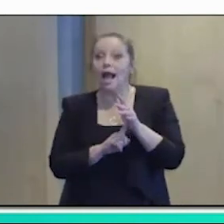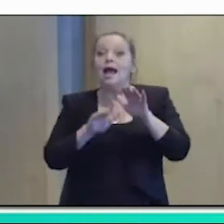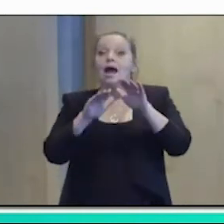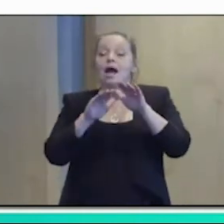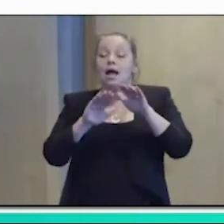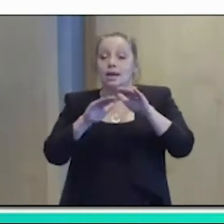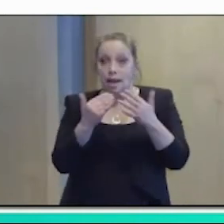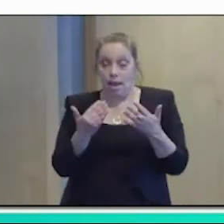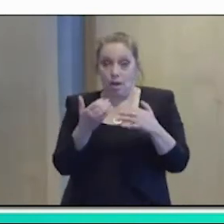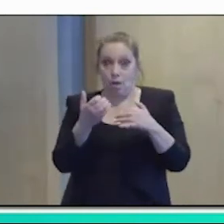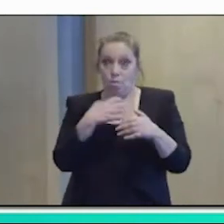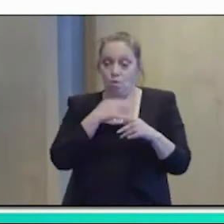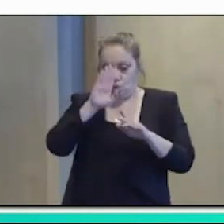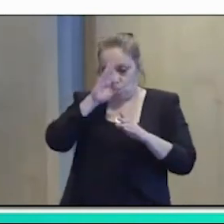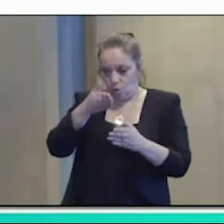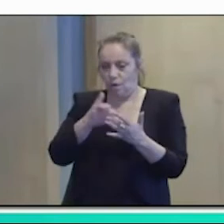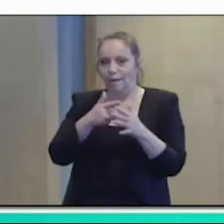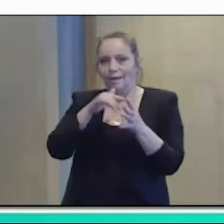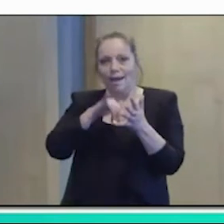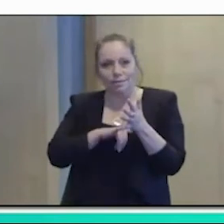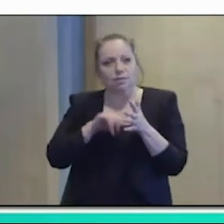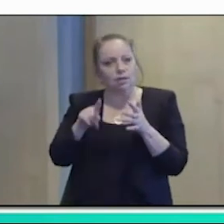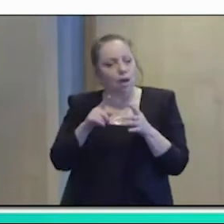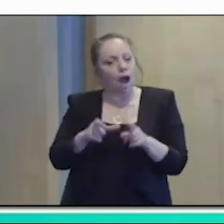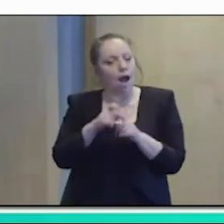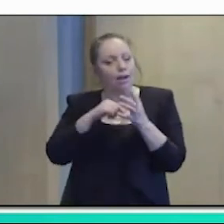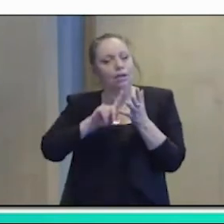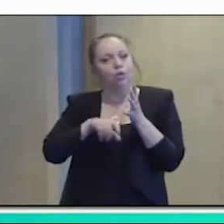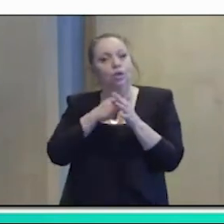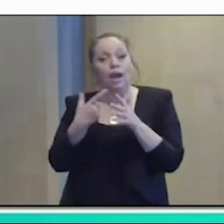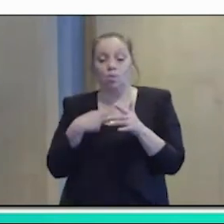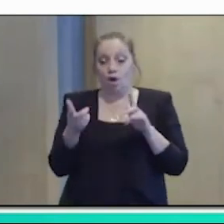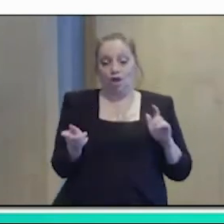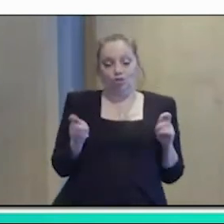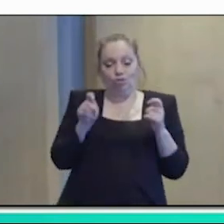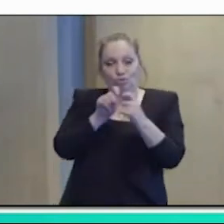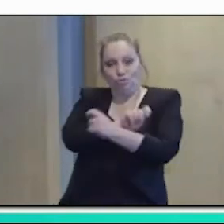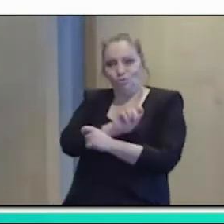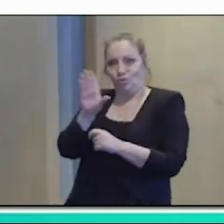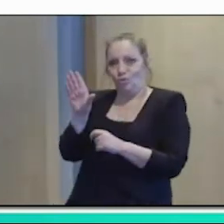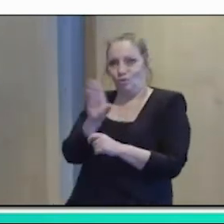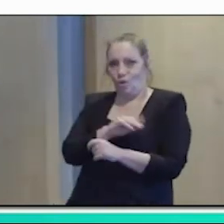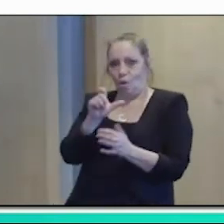even it was even difficult in the UK because the transition from away from coal was faster